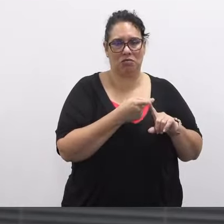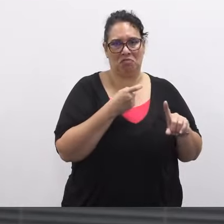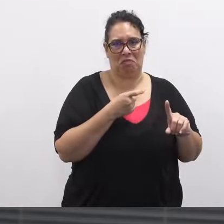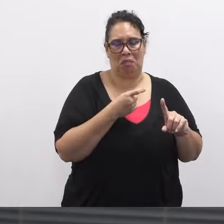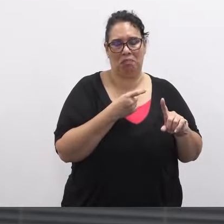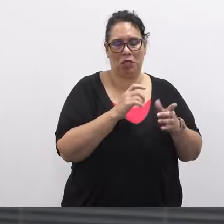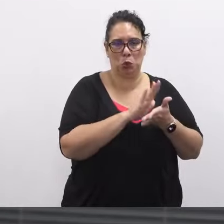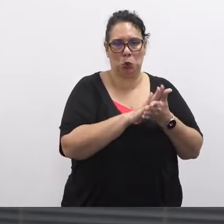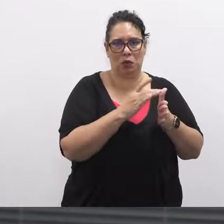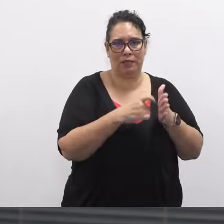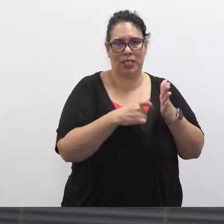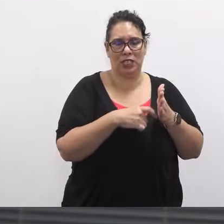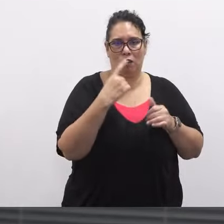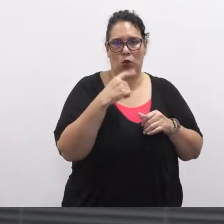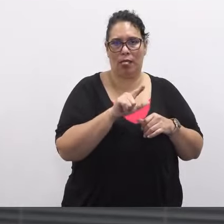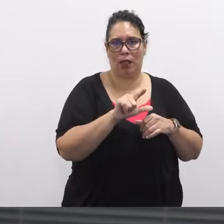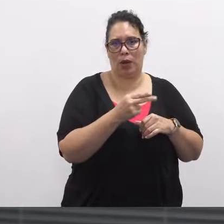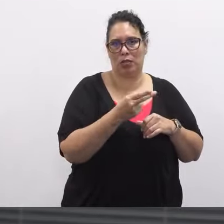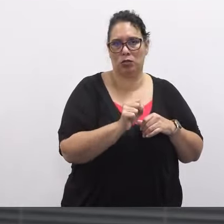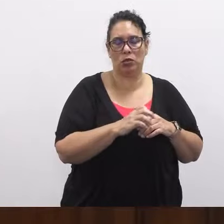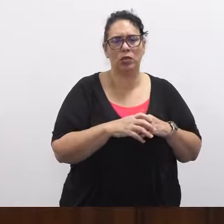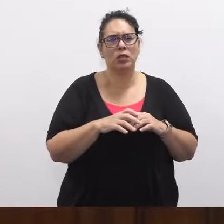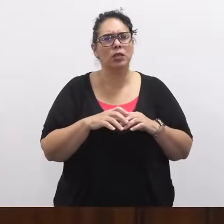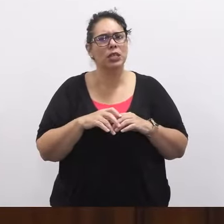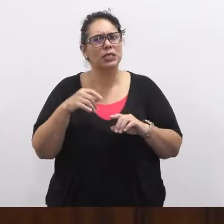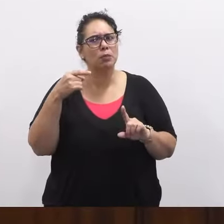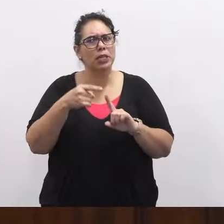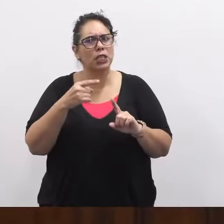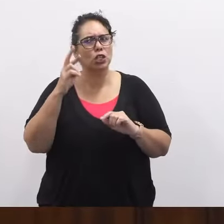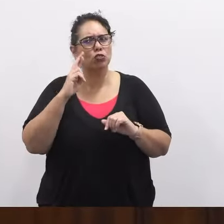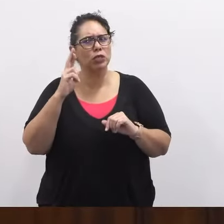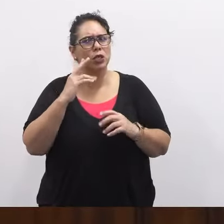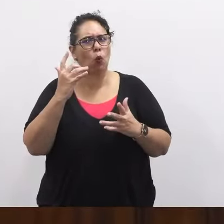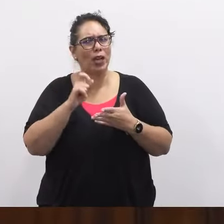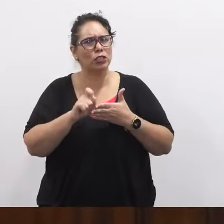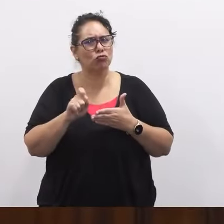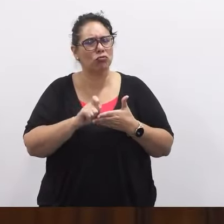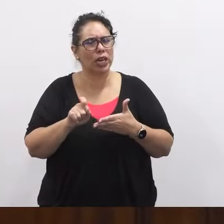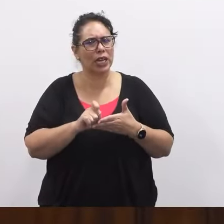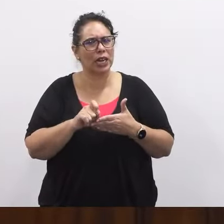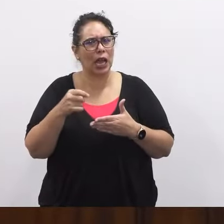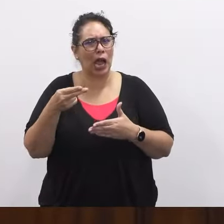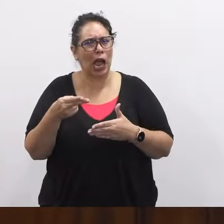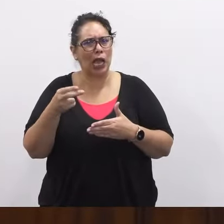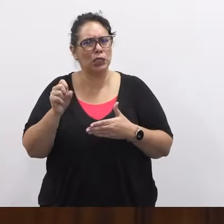to go to Lakewood High School. Okay, and is there a particular reason why it's written as high school GYM HVAC?